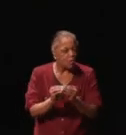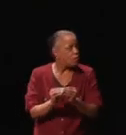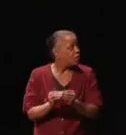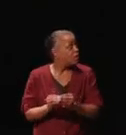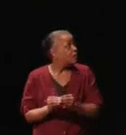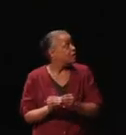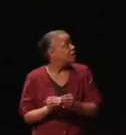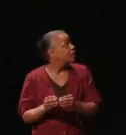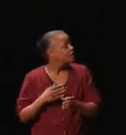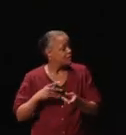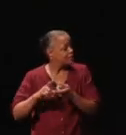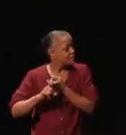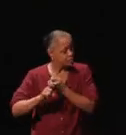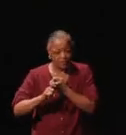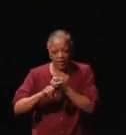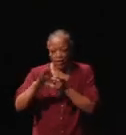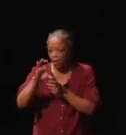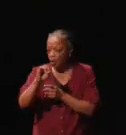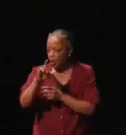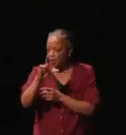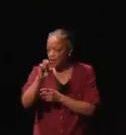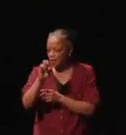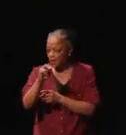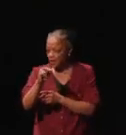This is my friend Calling Donald and he's playing what's